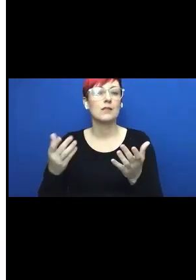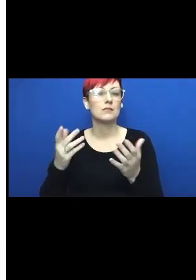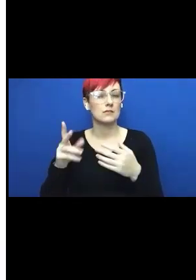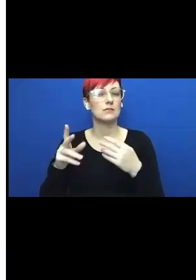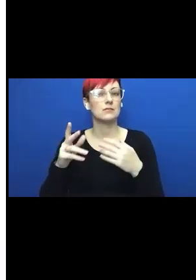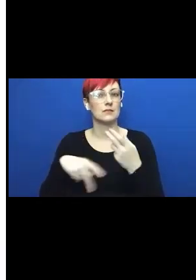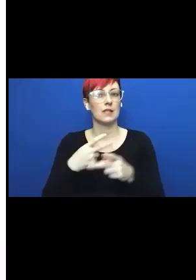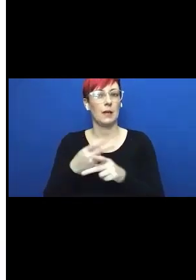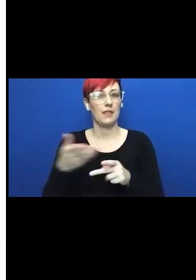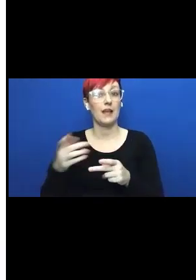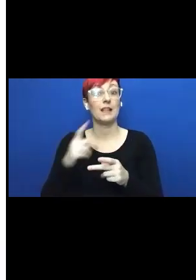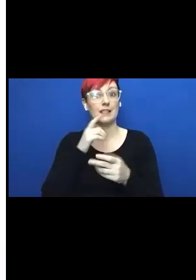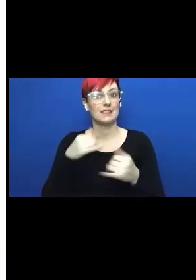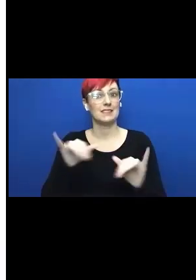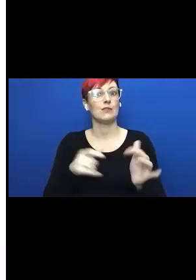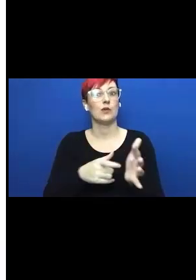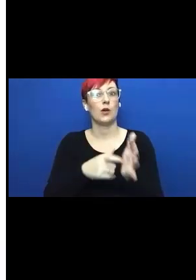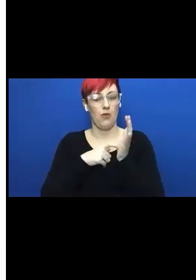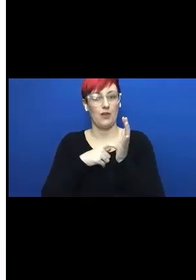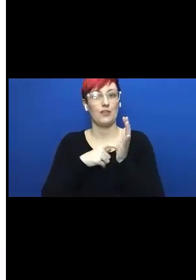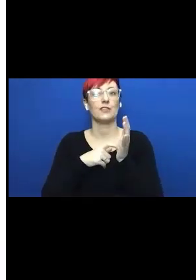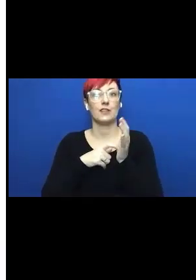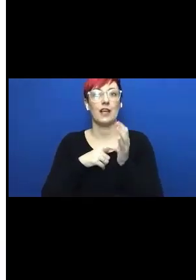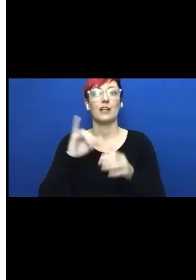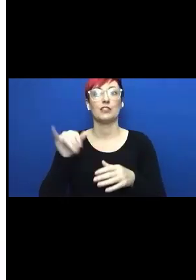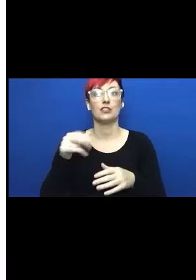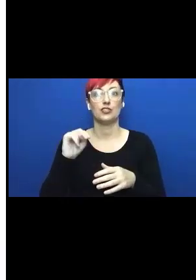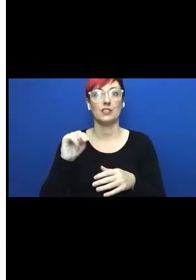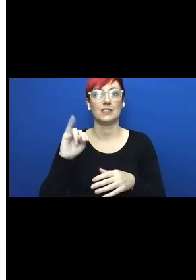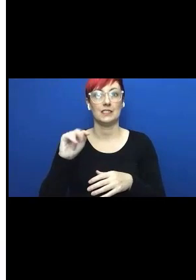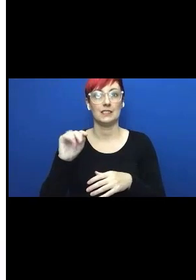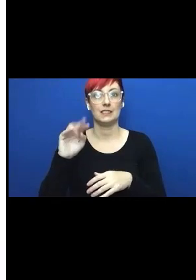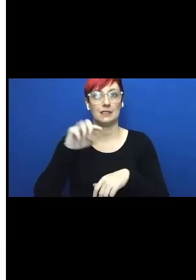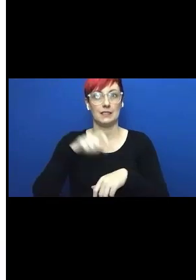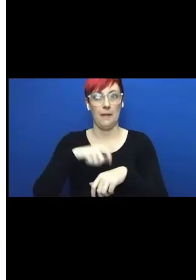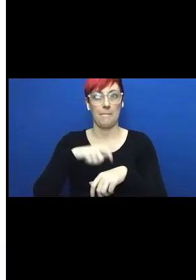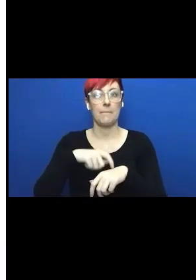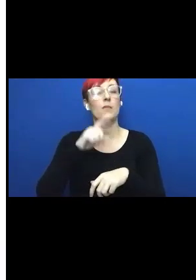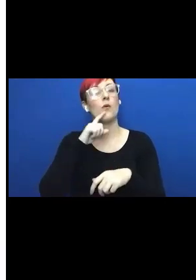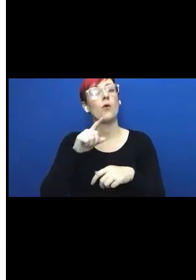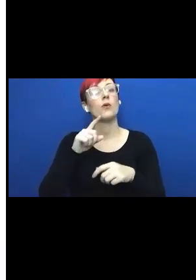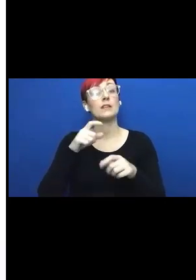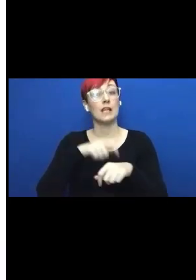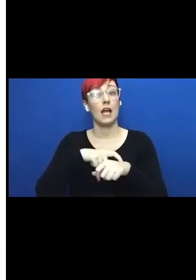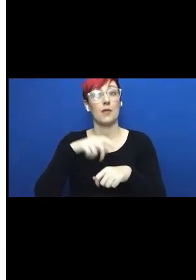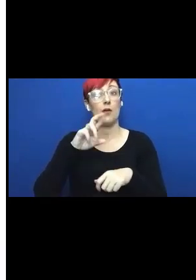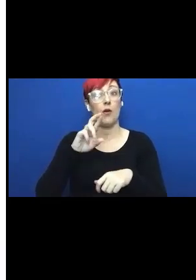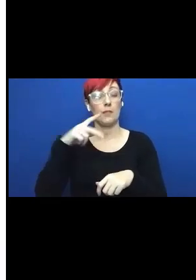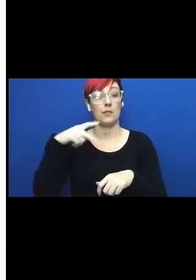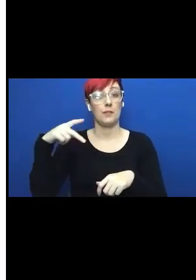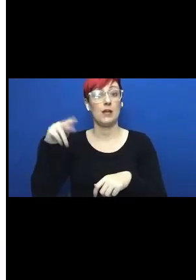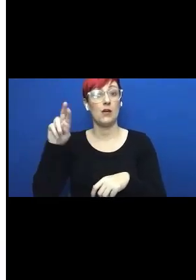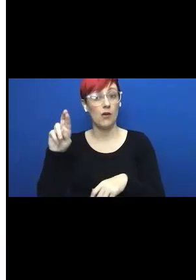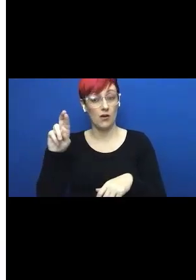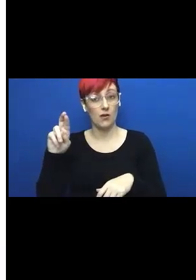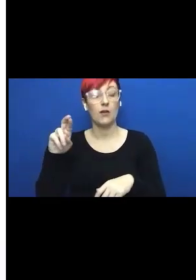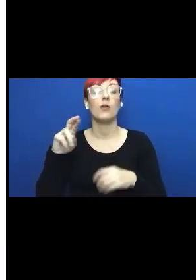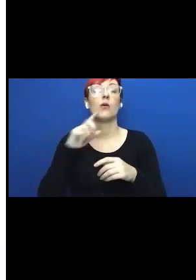That is required at Just-in-Time, or at the time of the RPPR, or as soon as the recipient knows about it